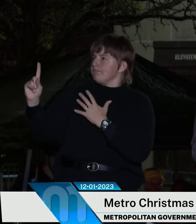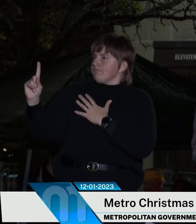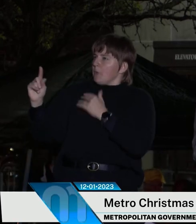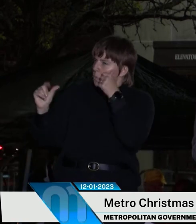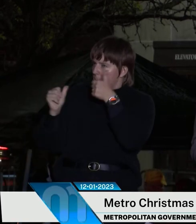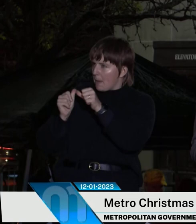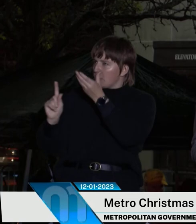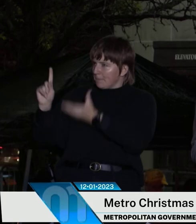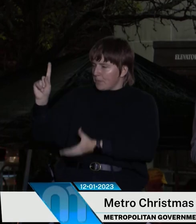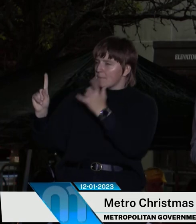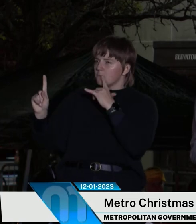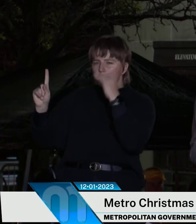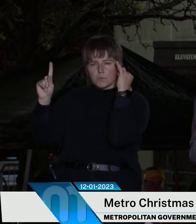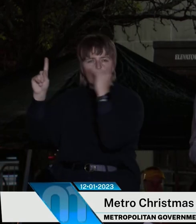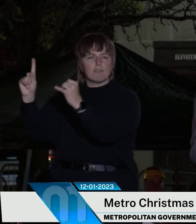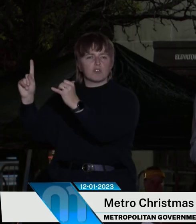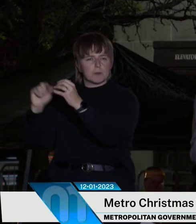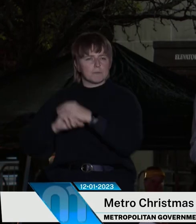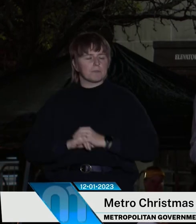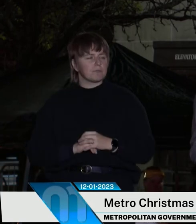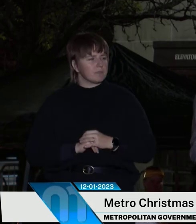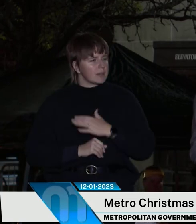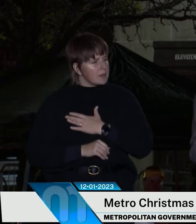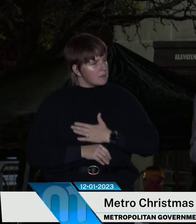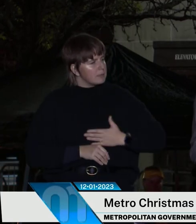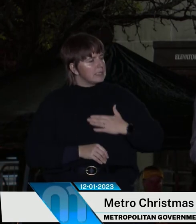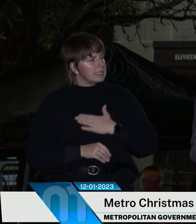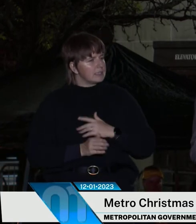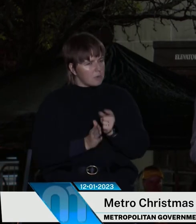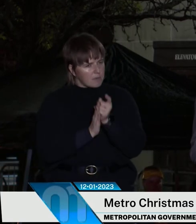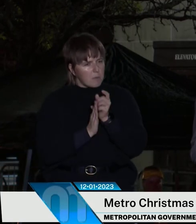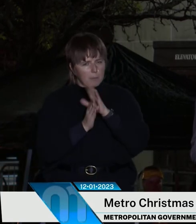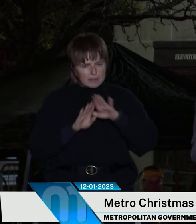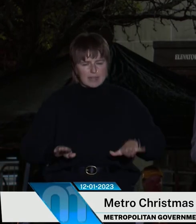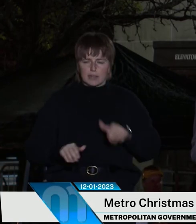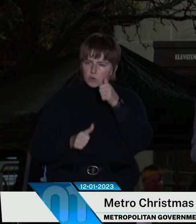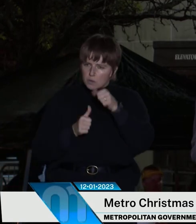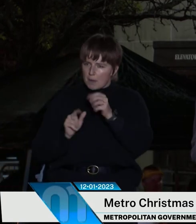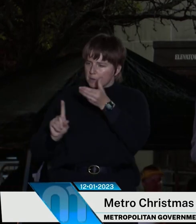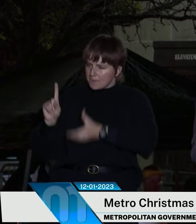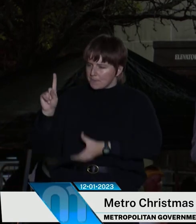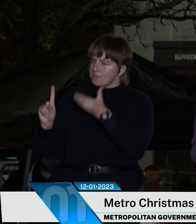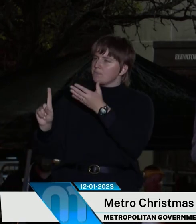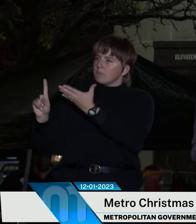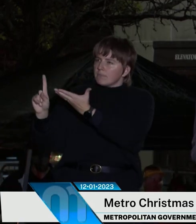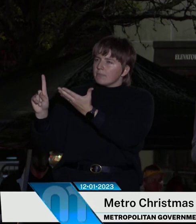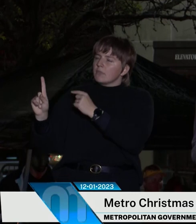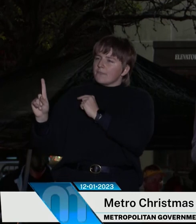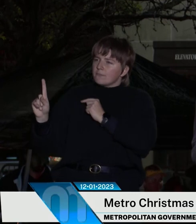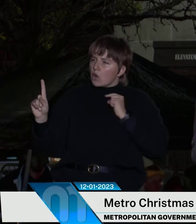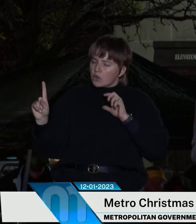FADES, AND WE MUST NEVER LET HIS MEMORY FADE. IF YOU ALL WOULD